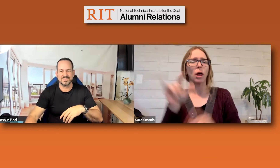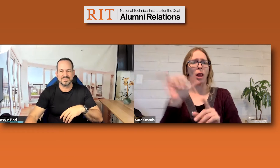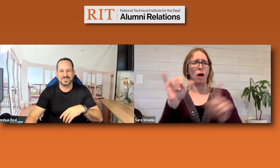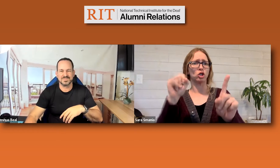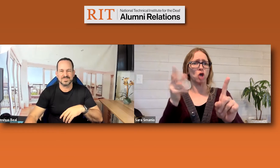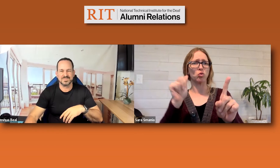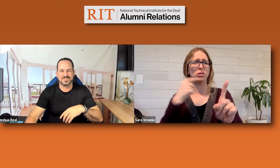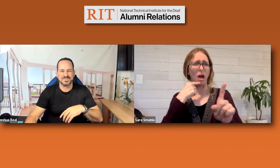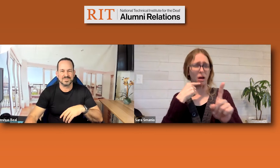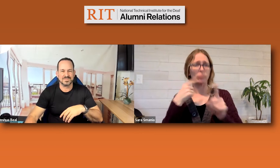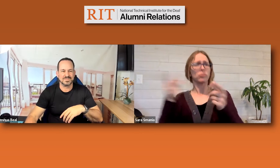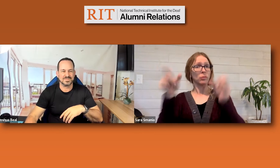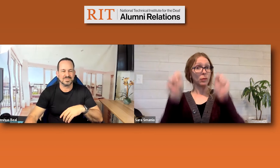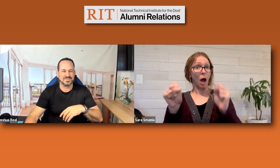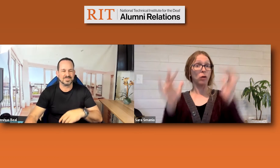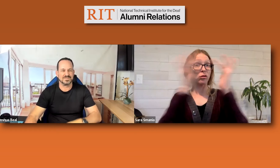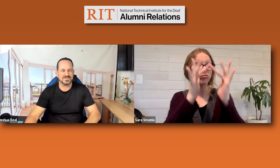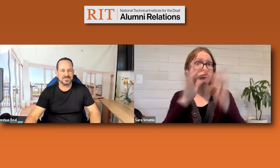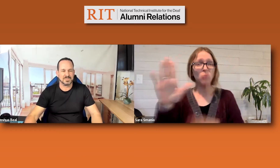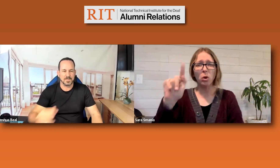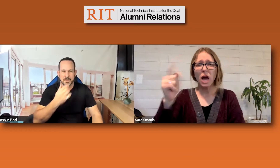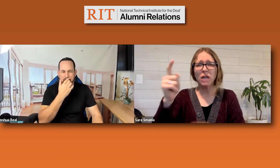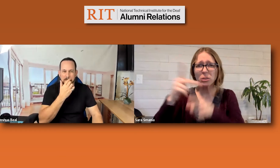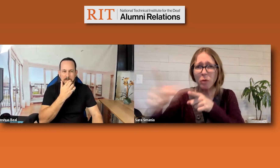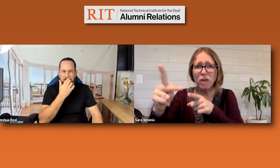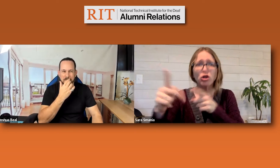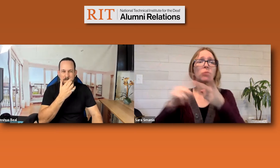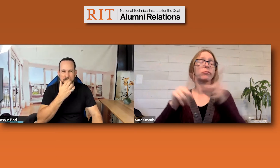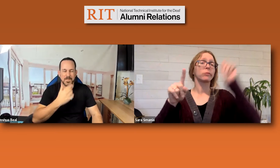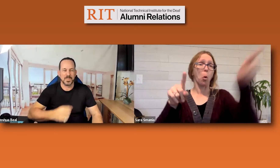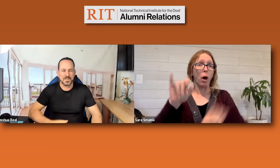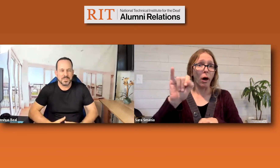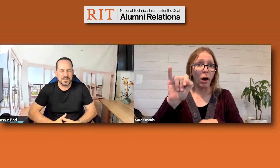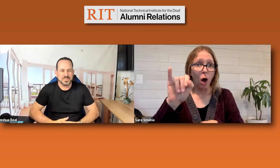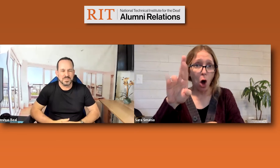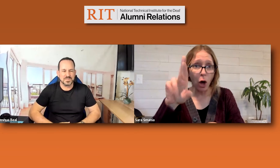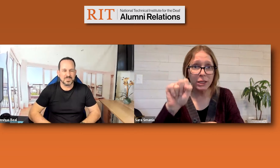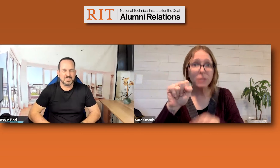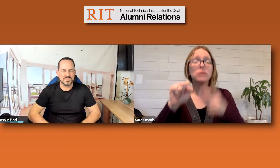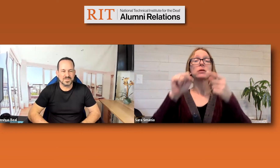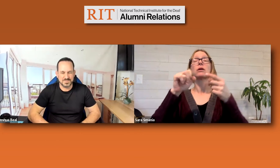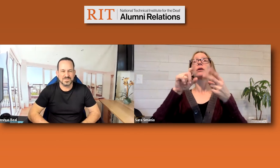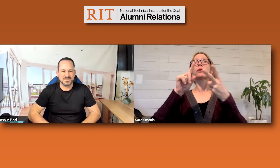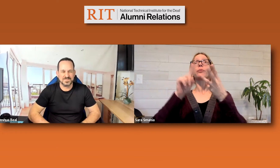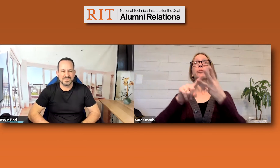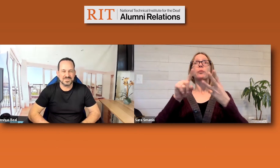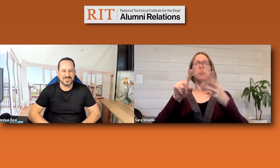And if any of you are unsure, like Joshua said, you can contact him, the professional.